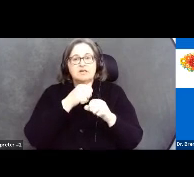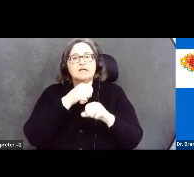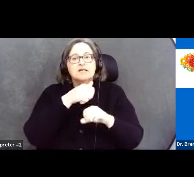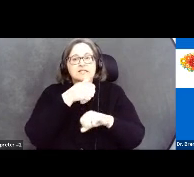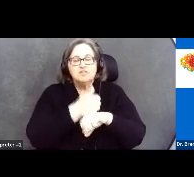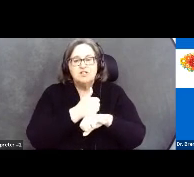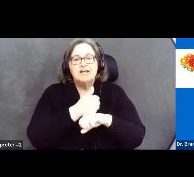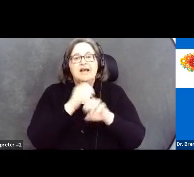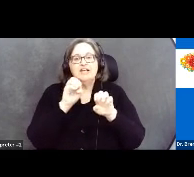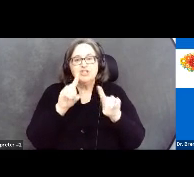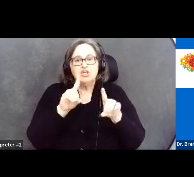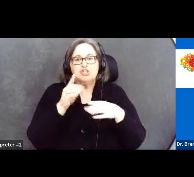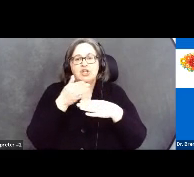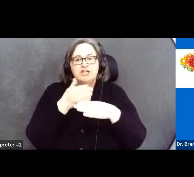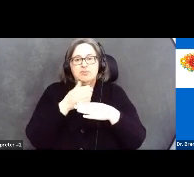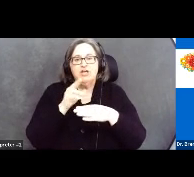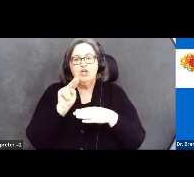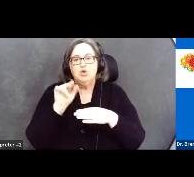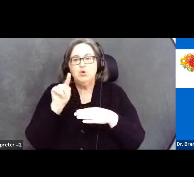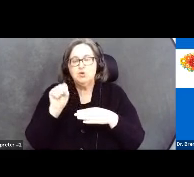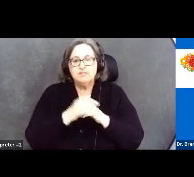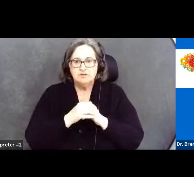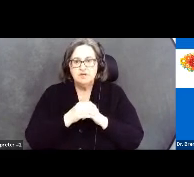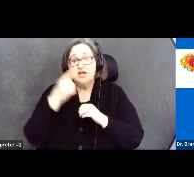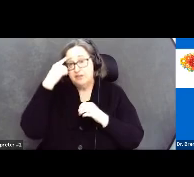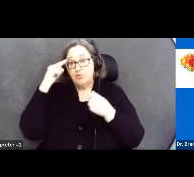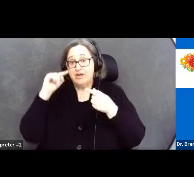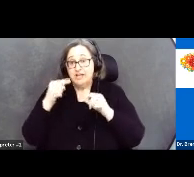across the state. They are directed by The Brain Injury Association of Pennsylvania.